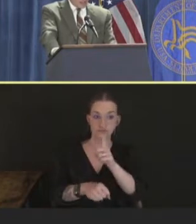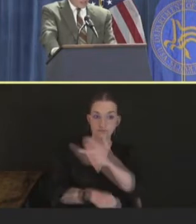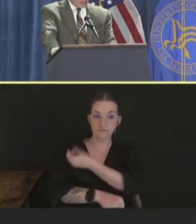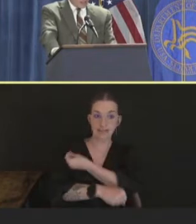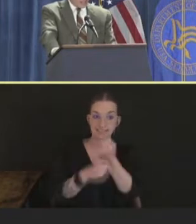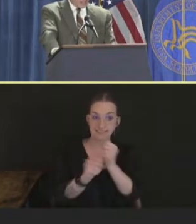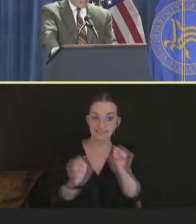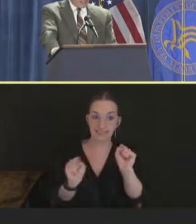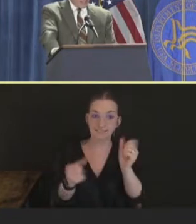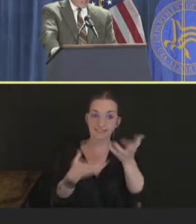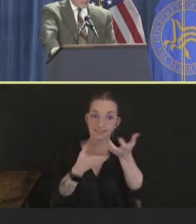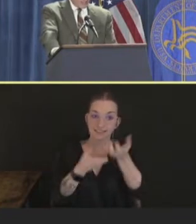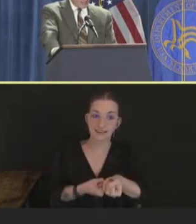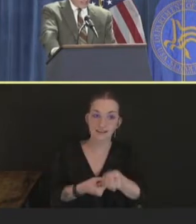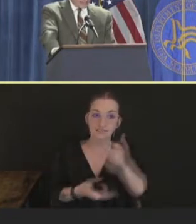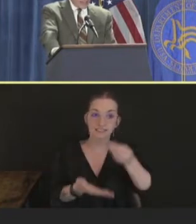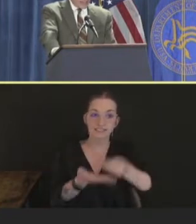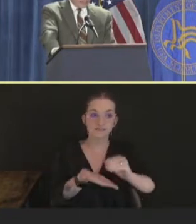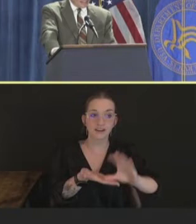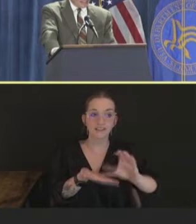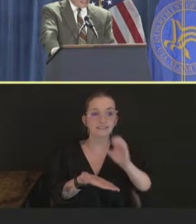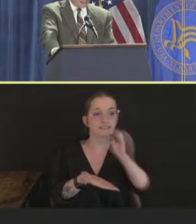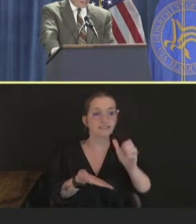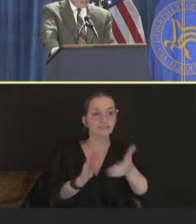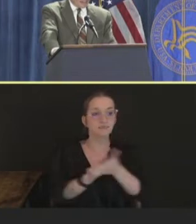funding doesn't become stagnant.